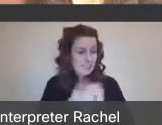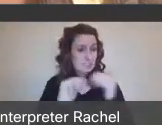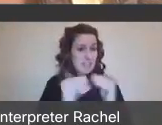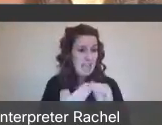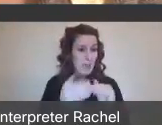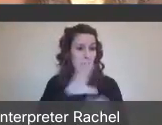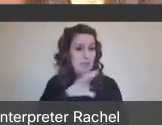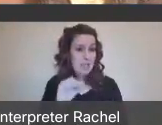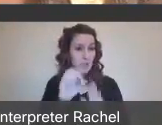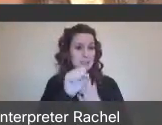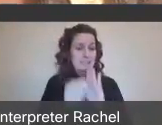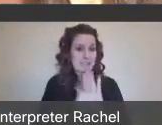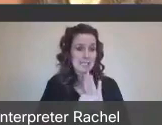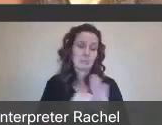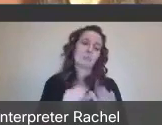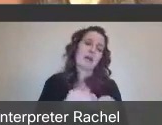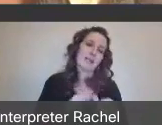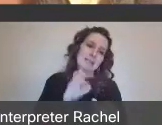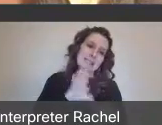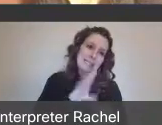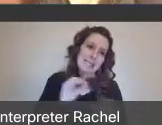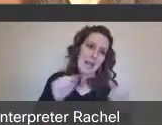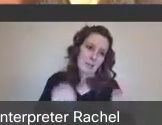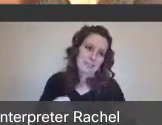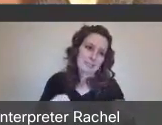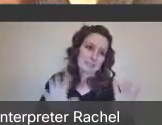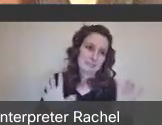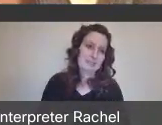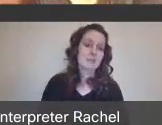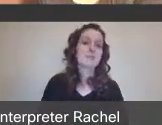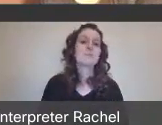state, or at least let's just go to the County since that's that's what we're talking to,